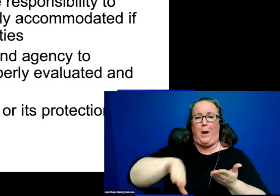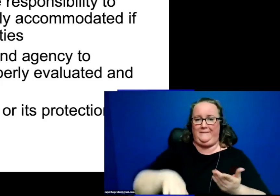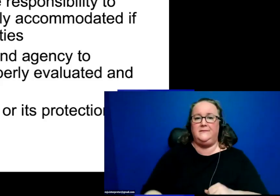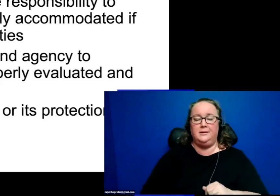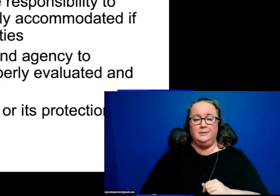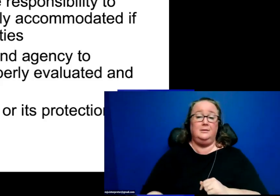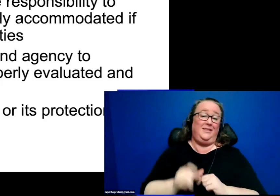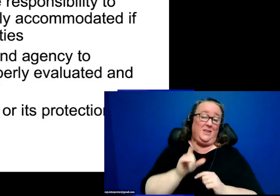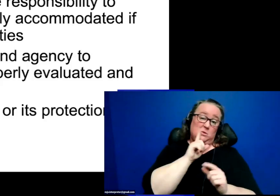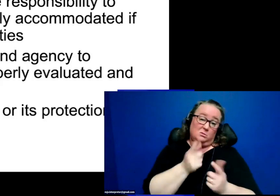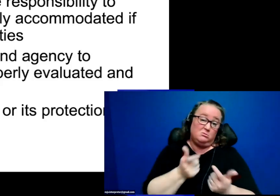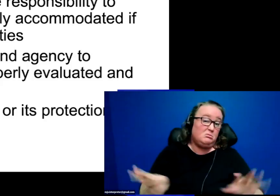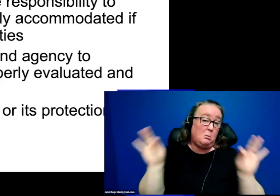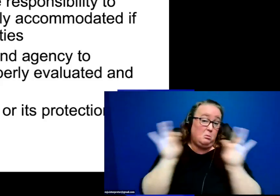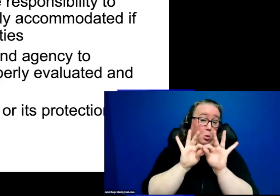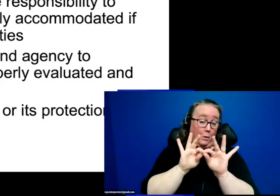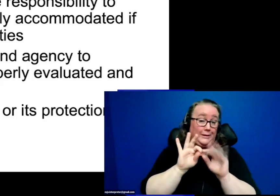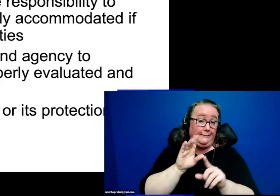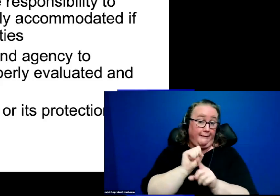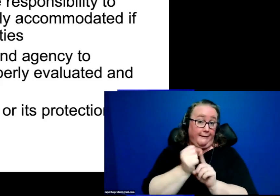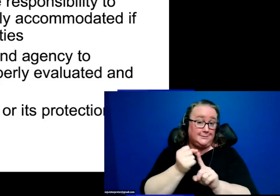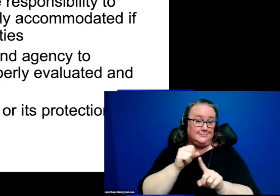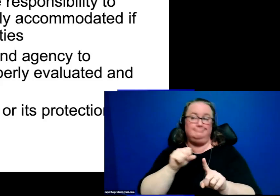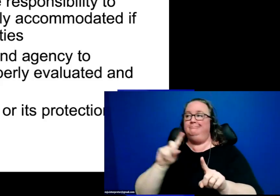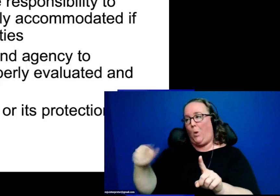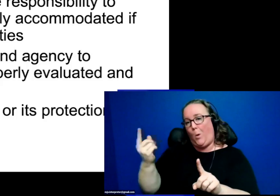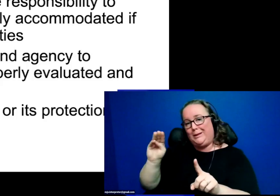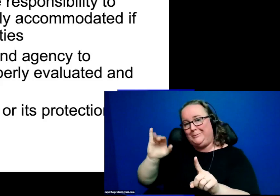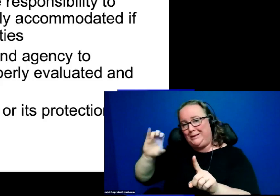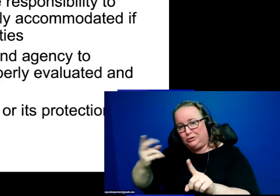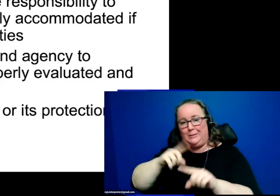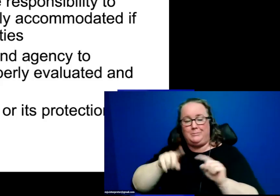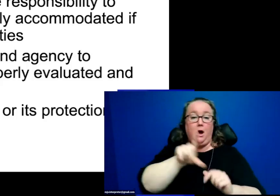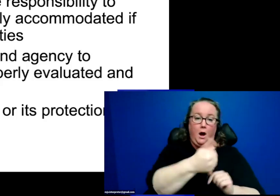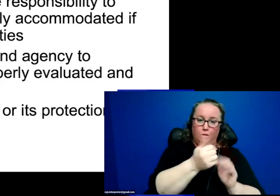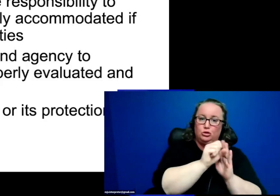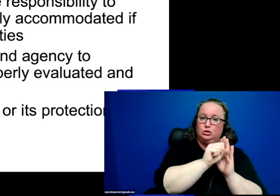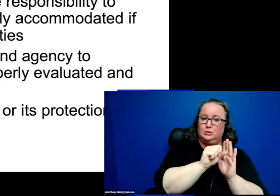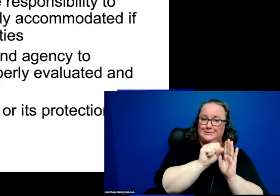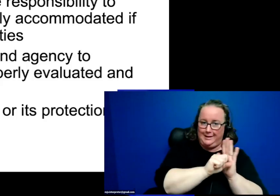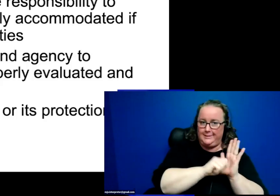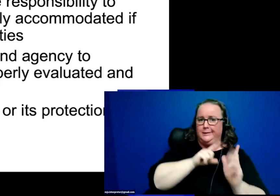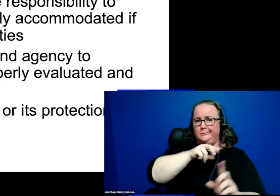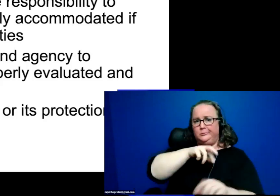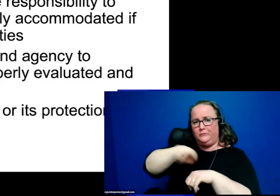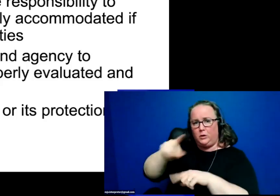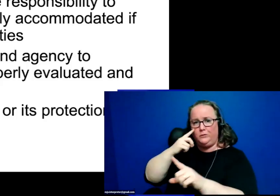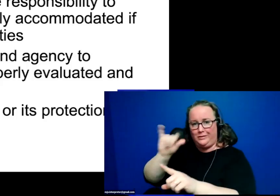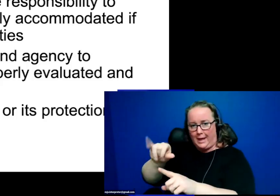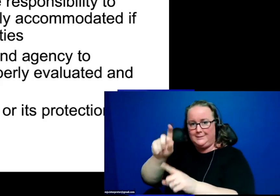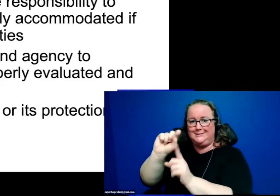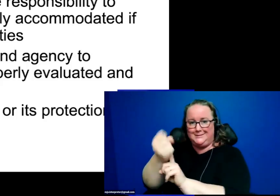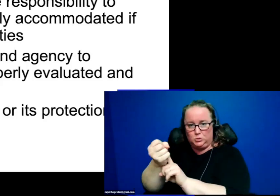While it is only in Michigan, I think it's important and other states have cited to it since then. Next.